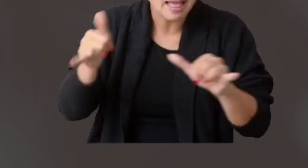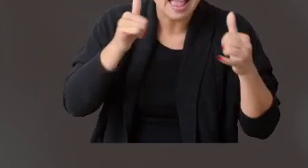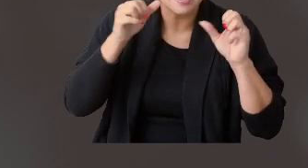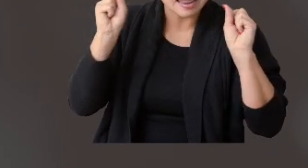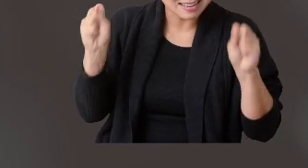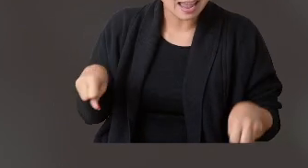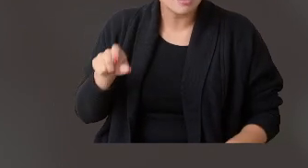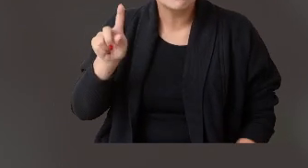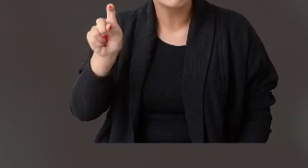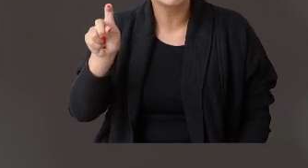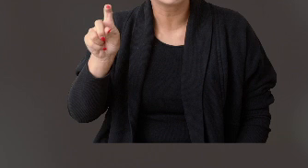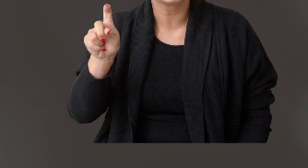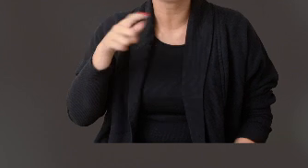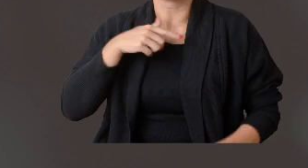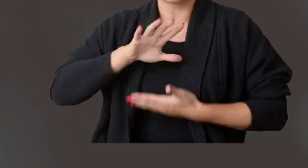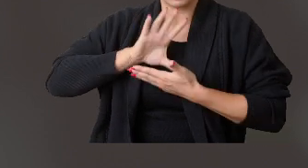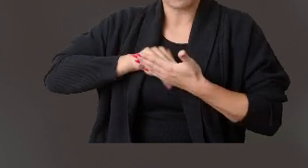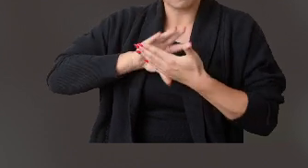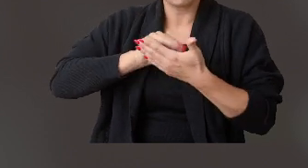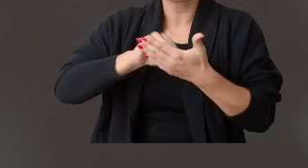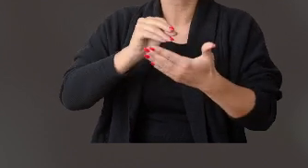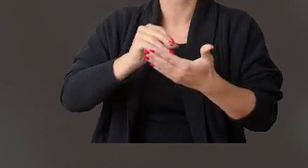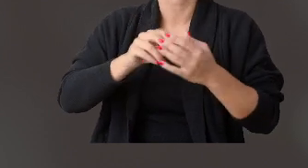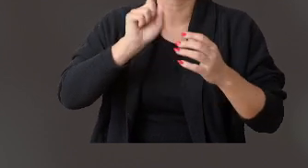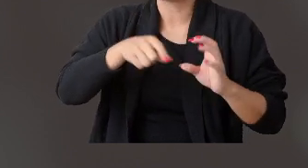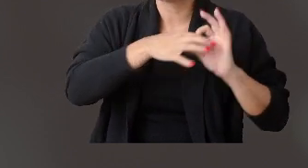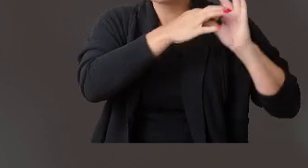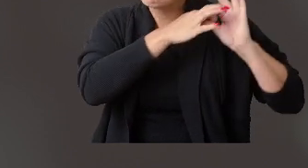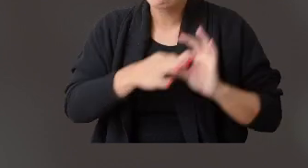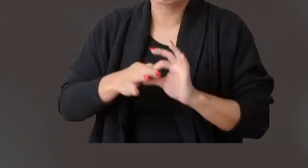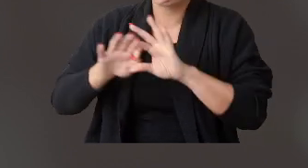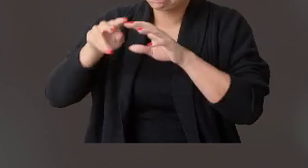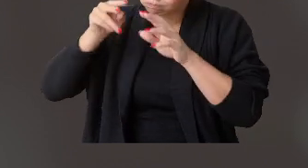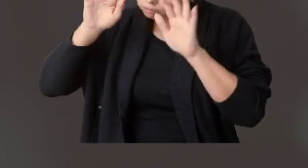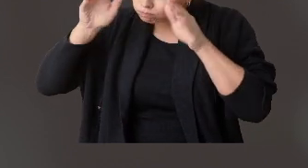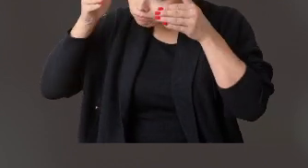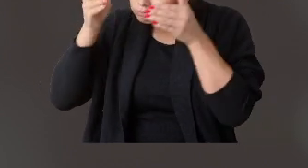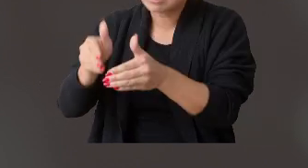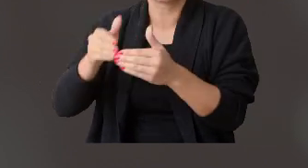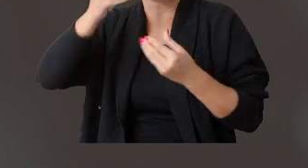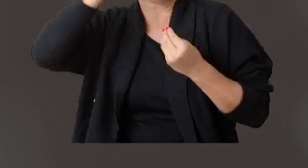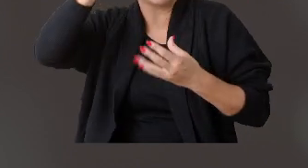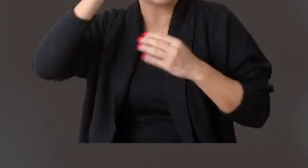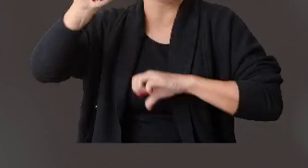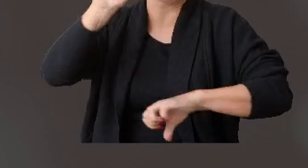I think one of the most important things is to be very grounded to the data and science, and so we're learning.